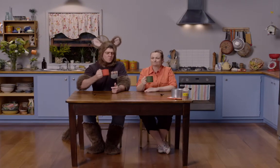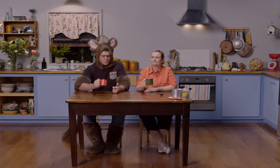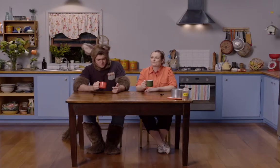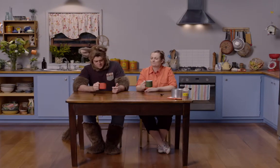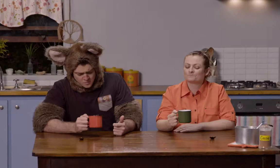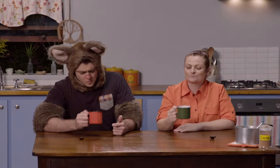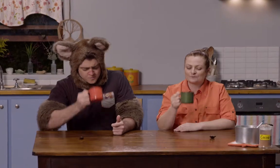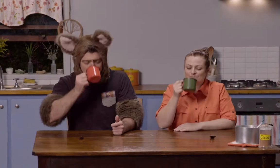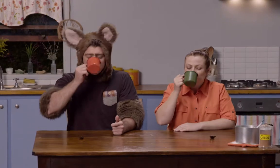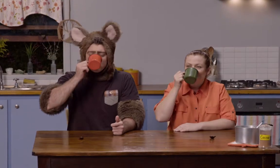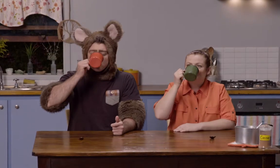Oh, yum!